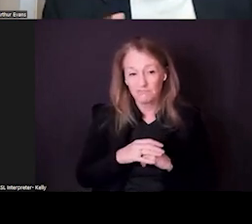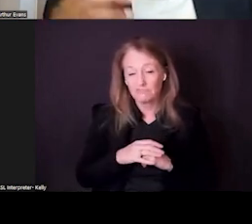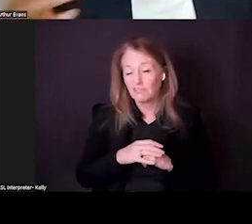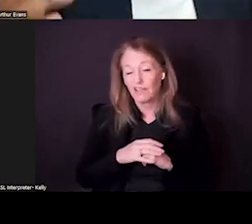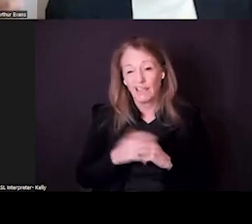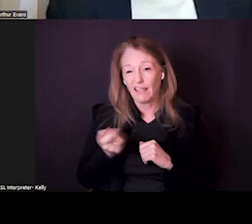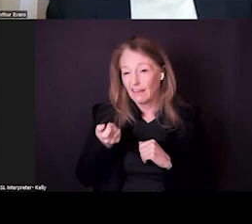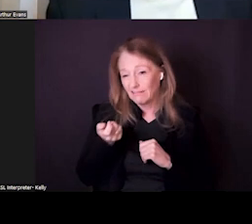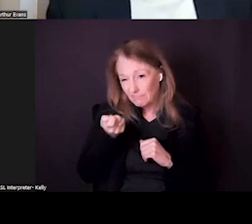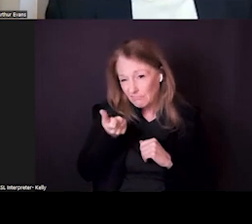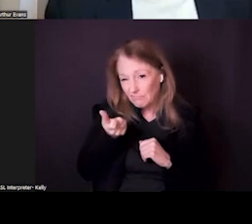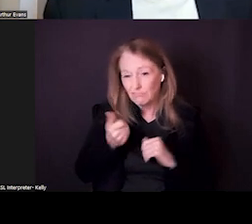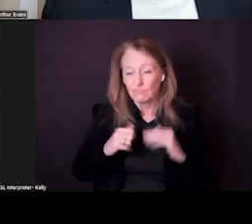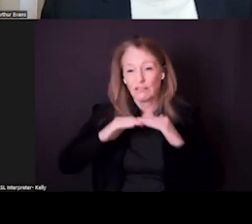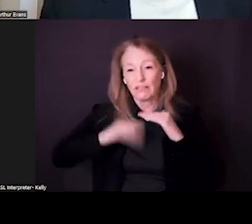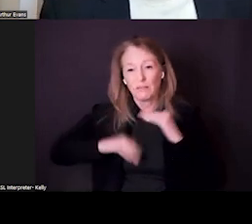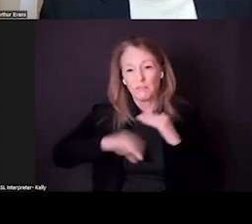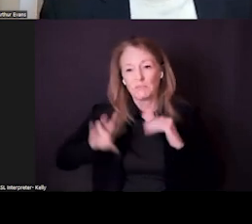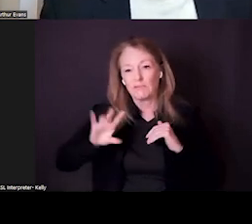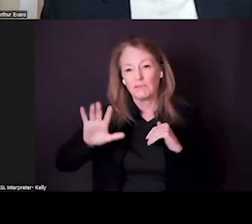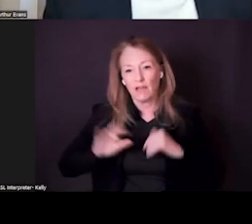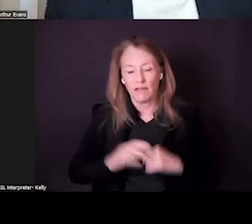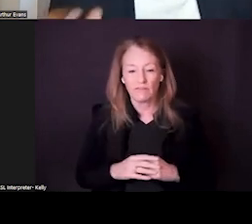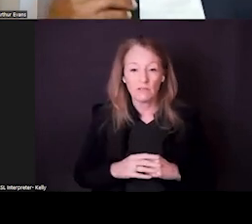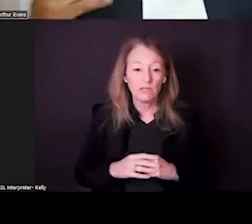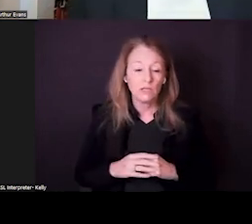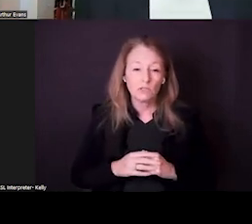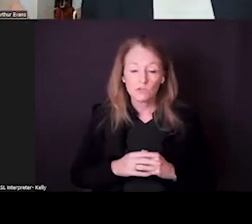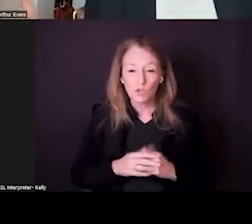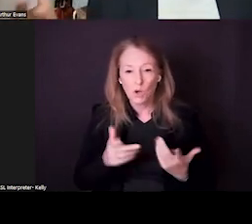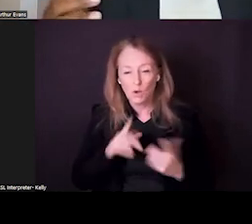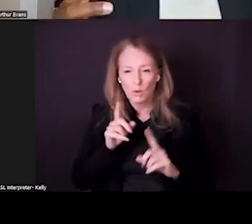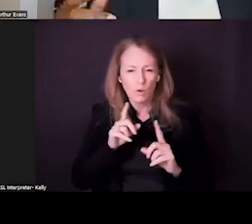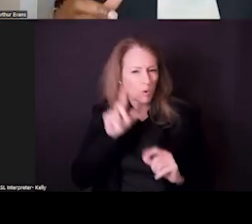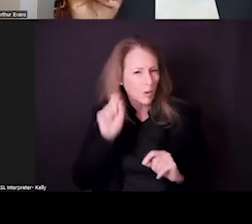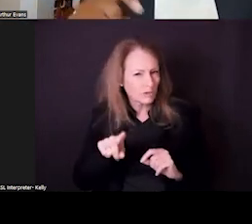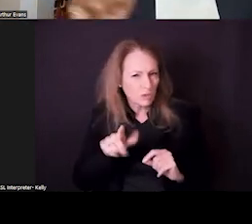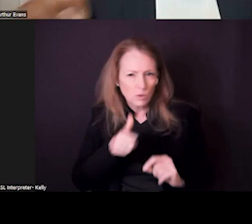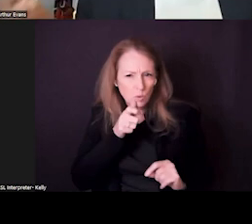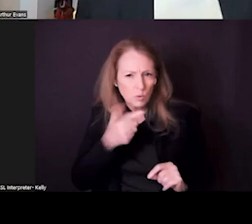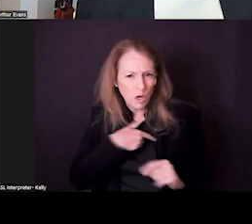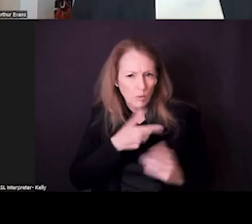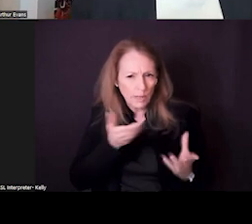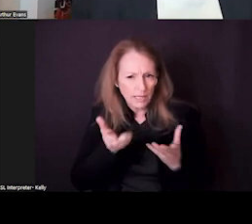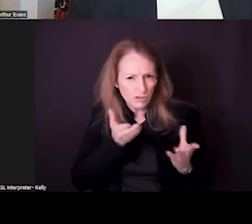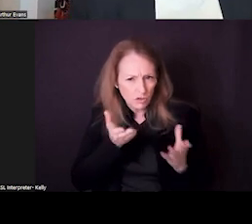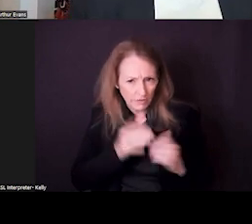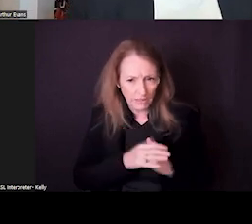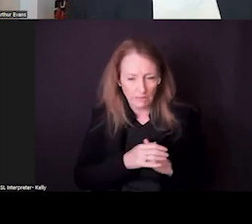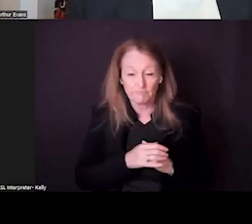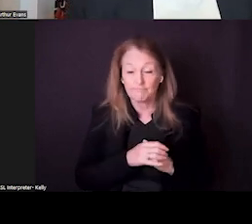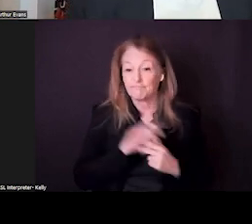THE FIRST ISSUE IS WHO ARE WE SERVING? THE SECOND IS WHO ARE WE HELPING?